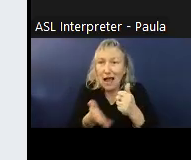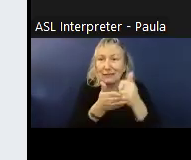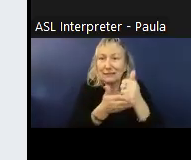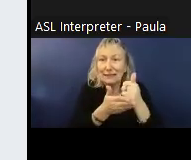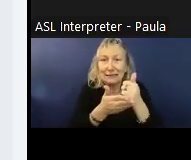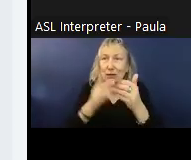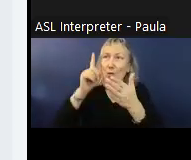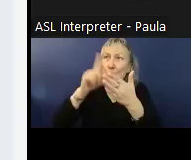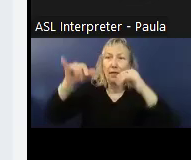standard.